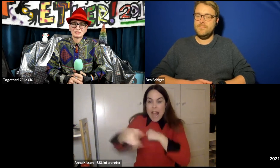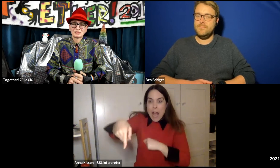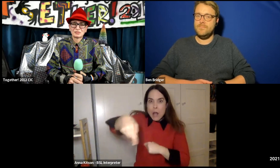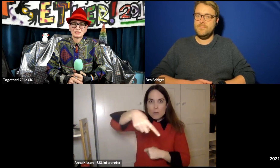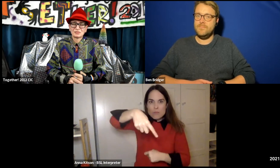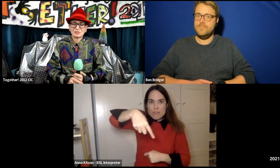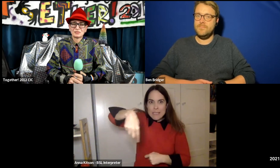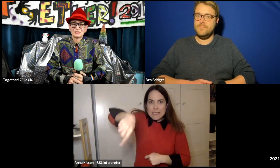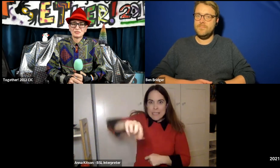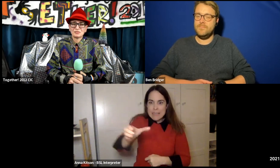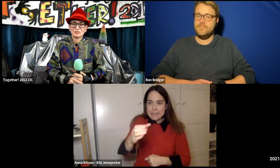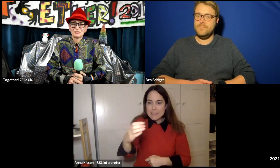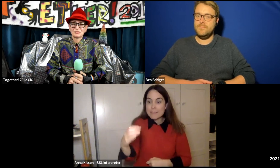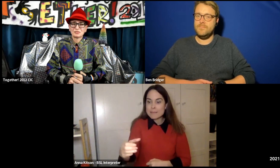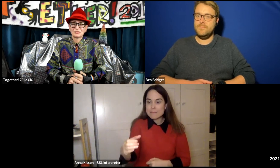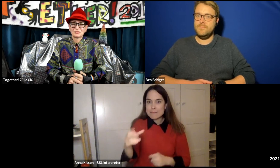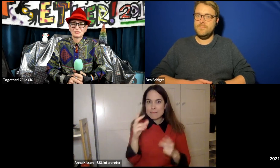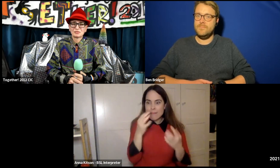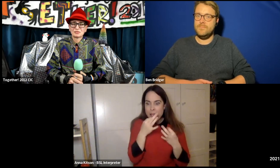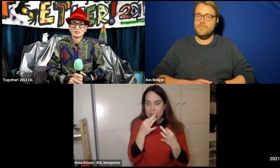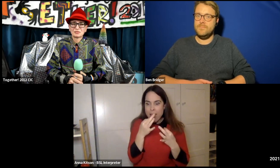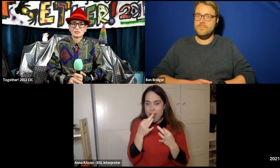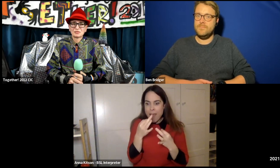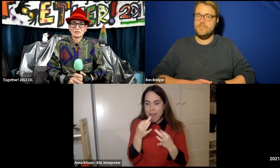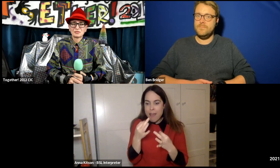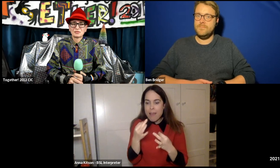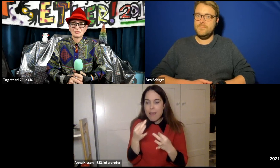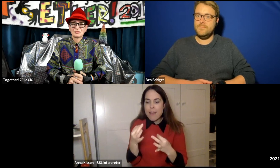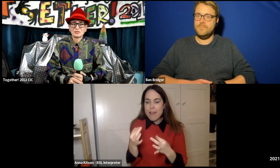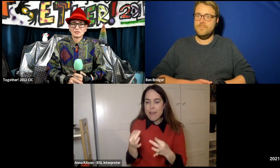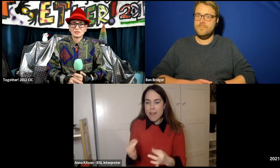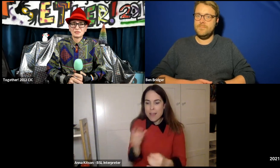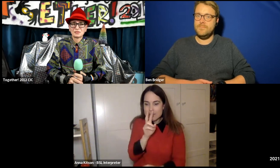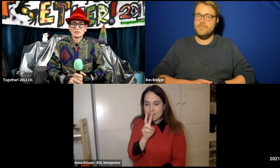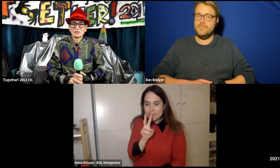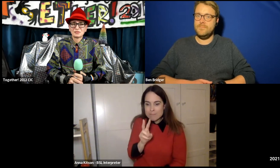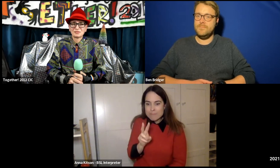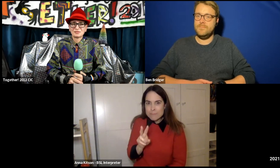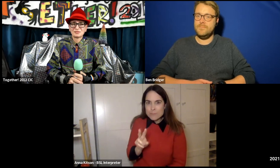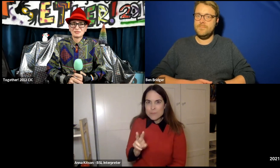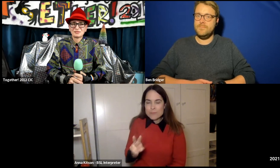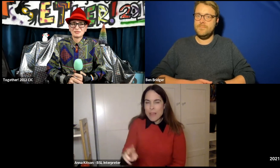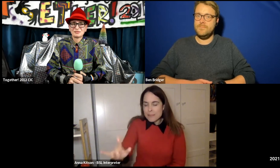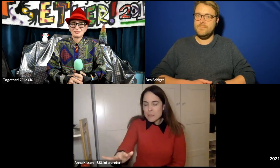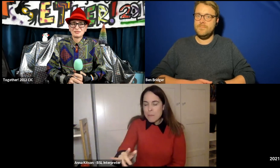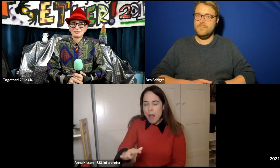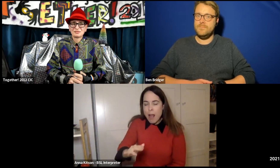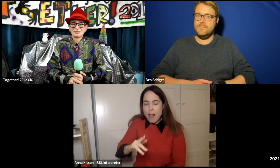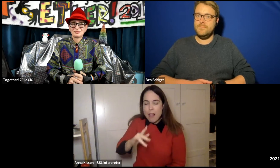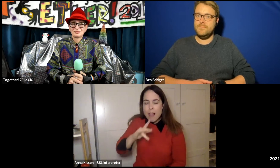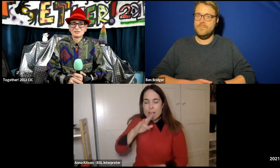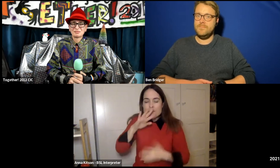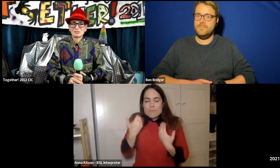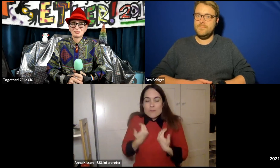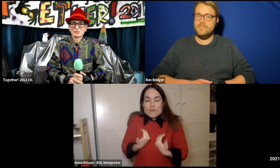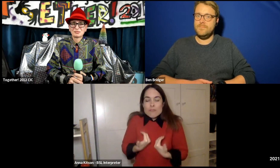through the cracks. I can smell rich cocoa. I bite the crisp edges of the cookie